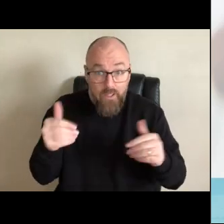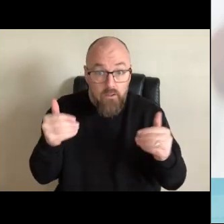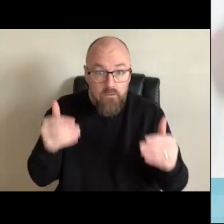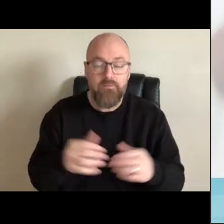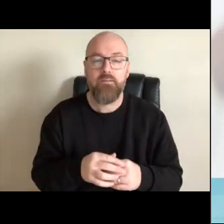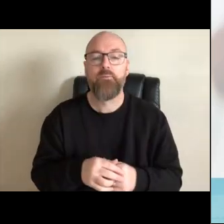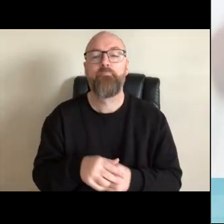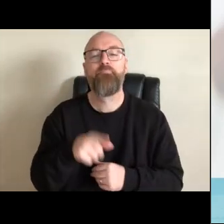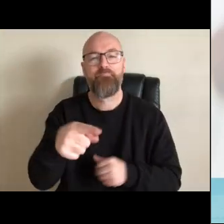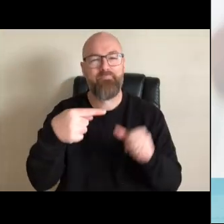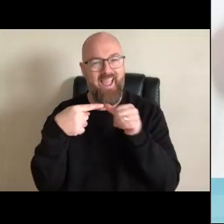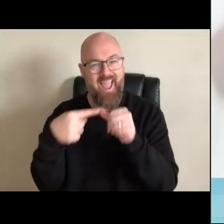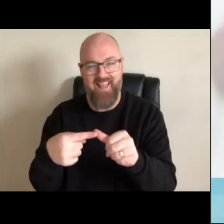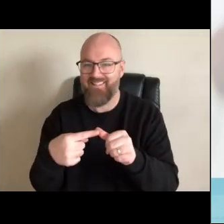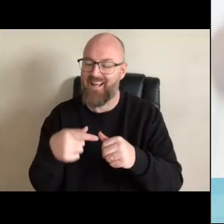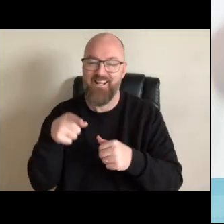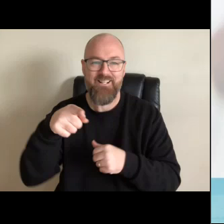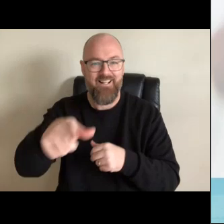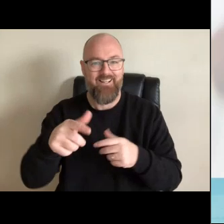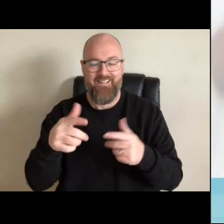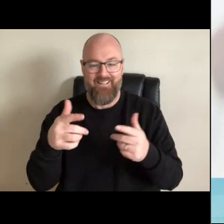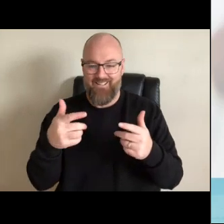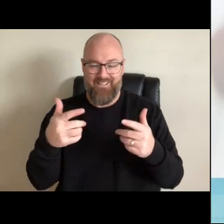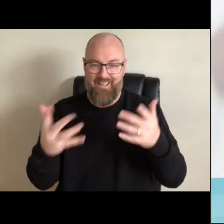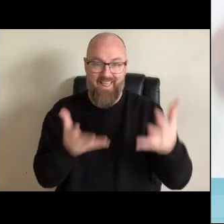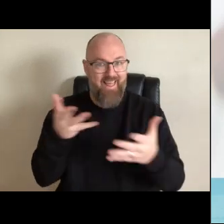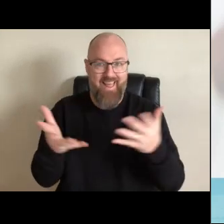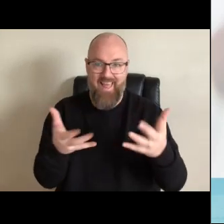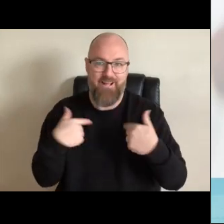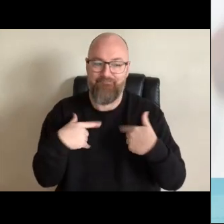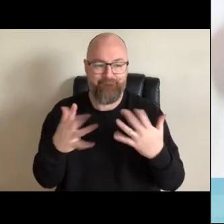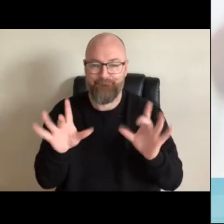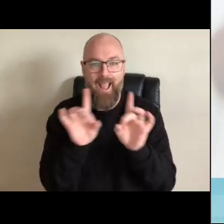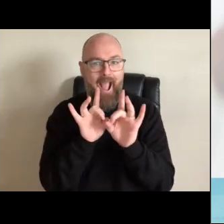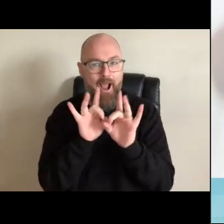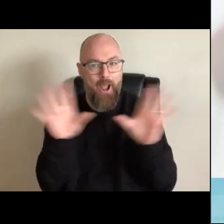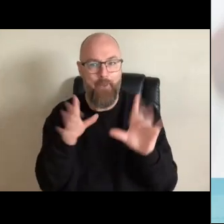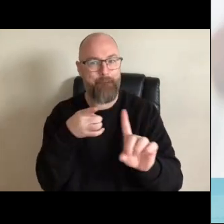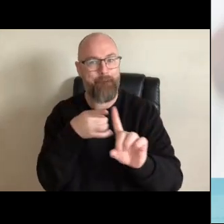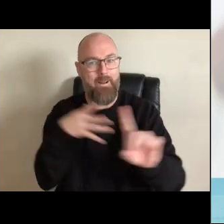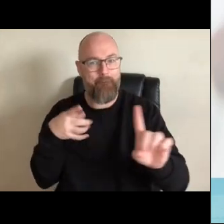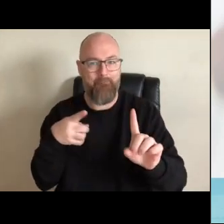say I'm sorry again I don't have a clear answer for that because um at least in our experience at